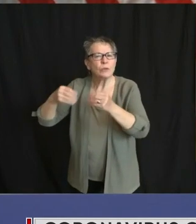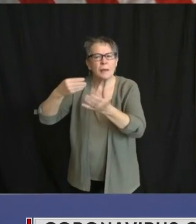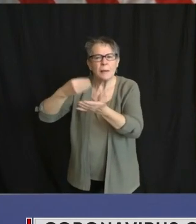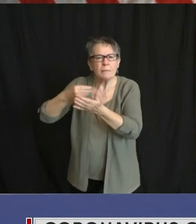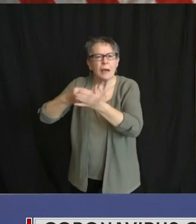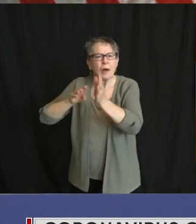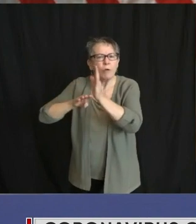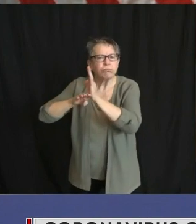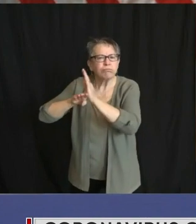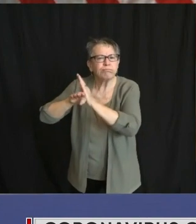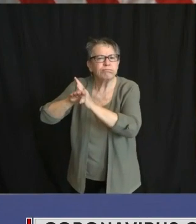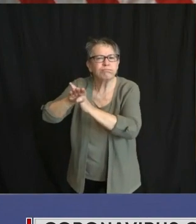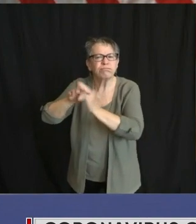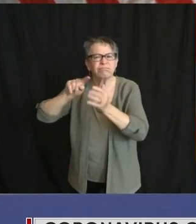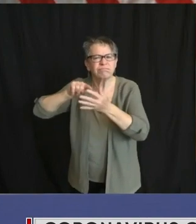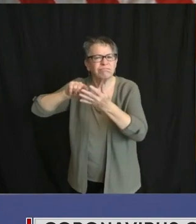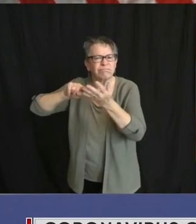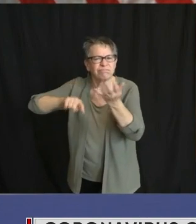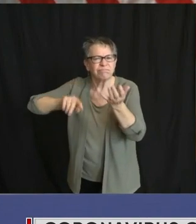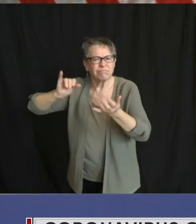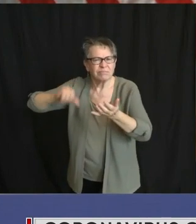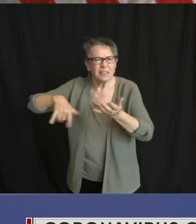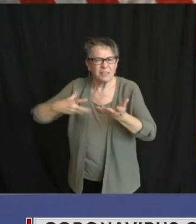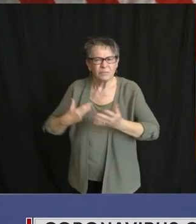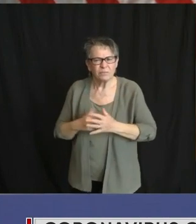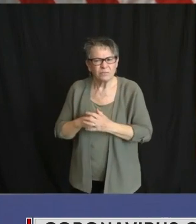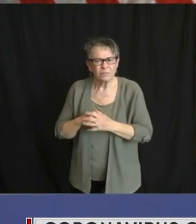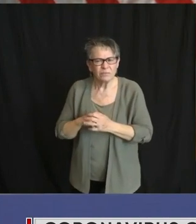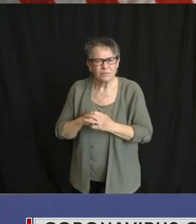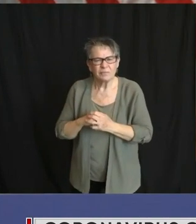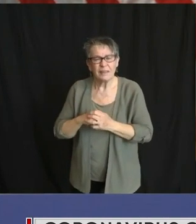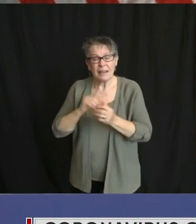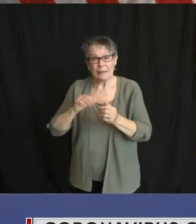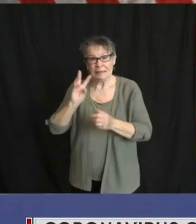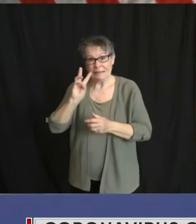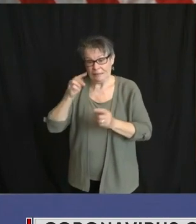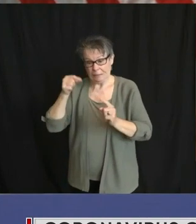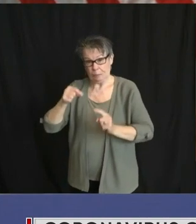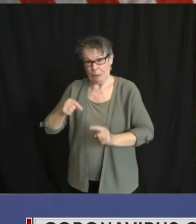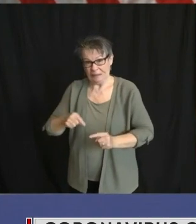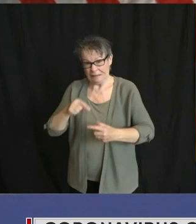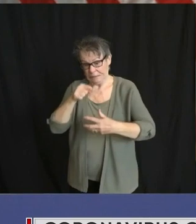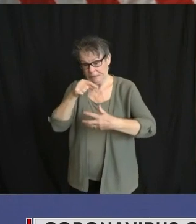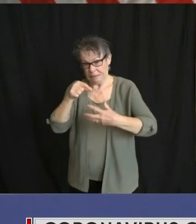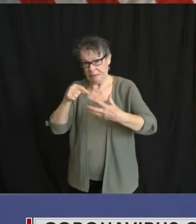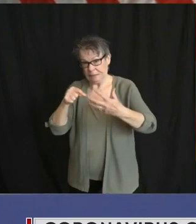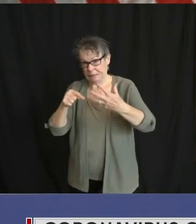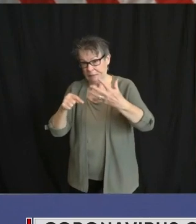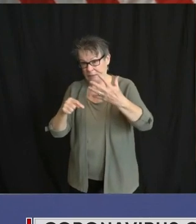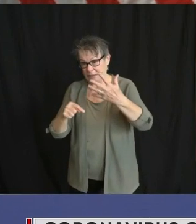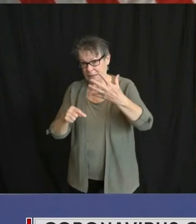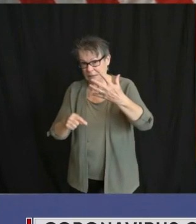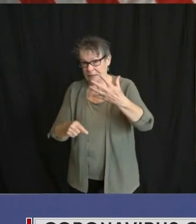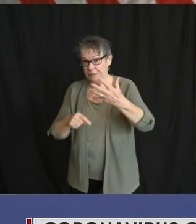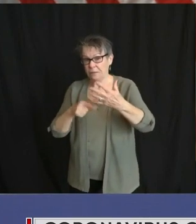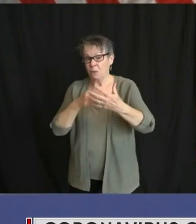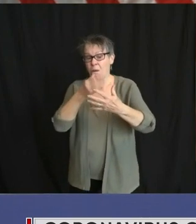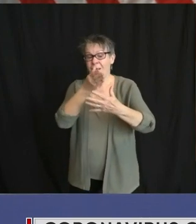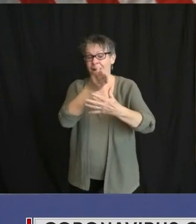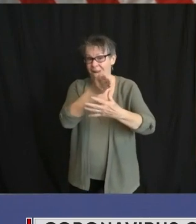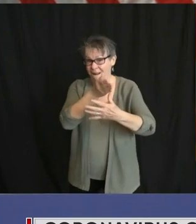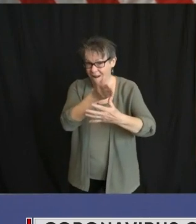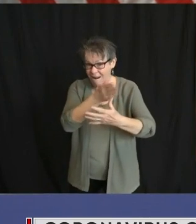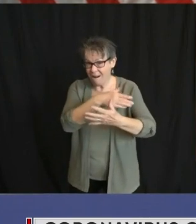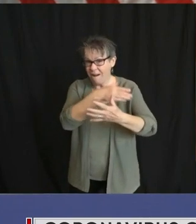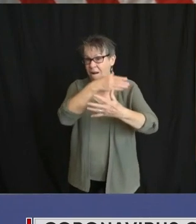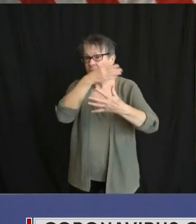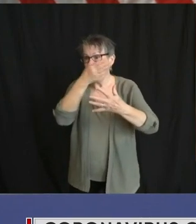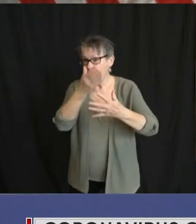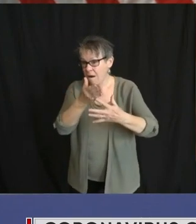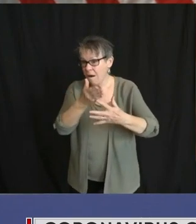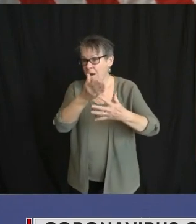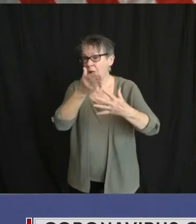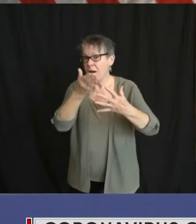THEM ARE HEAVY.